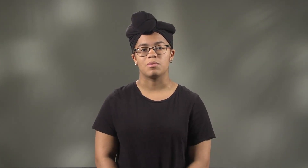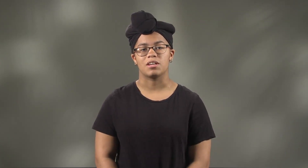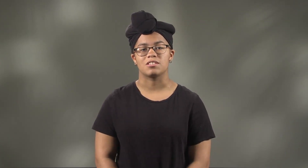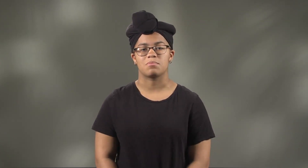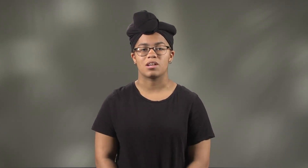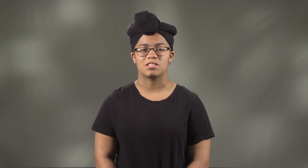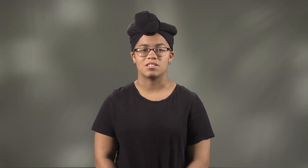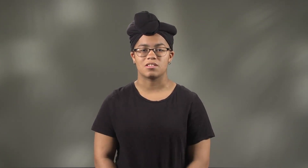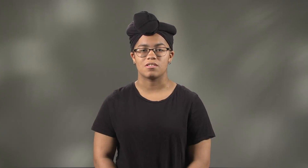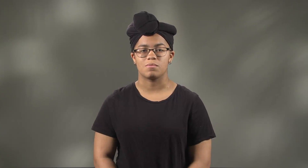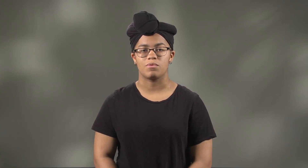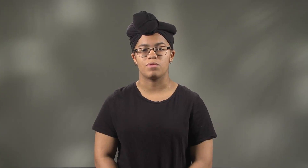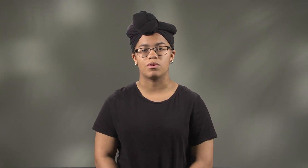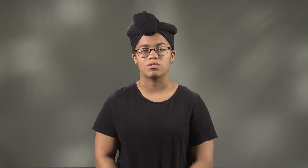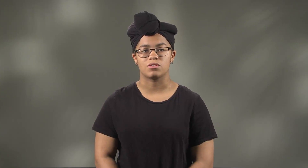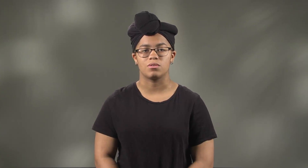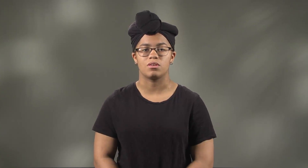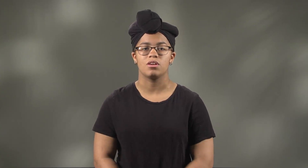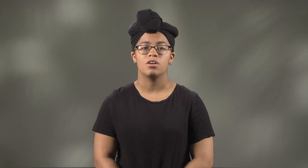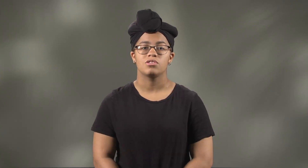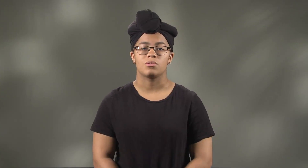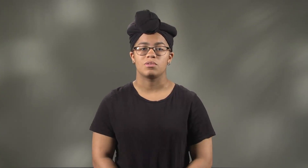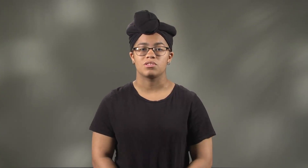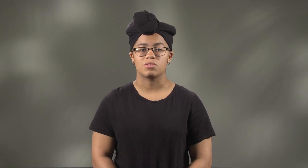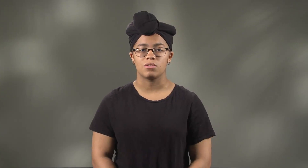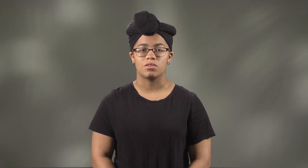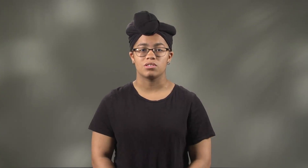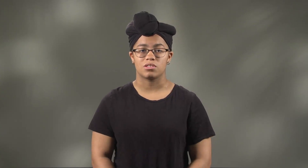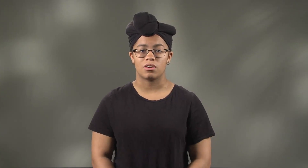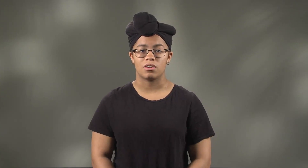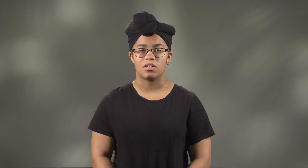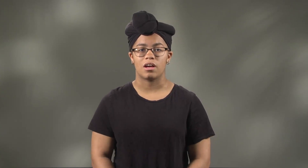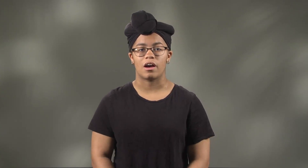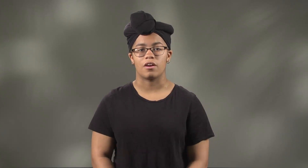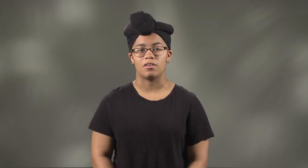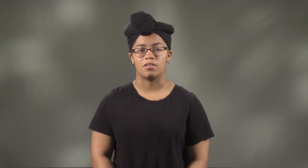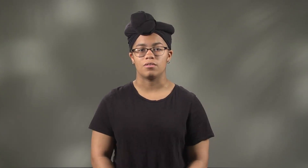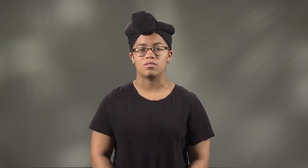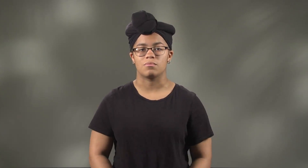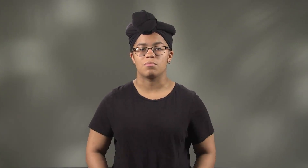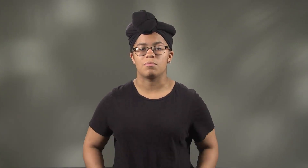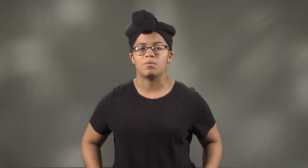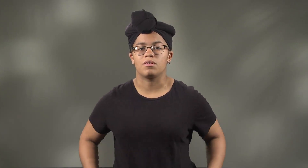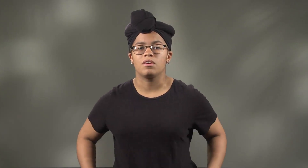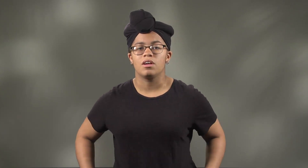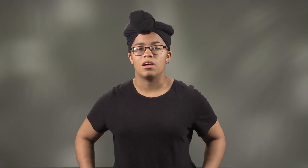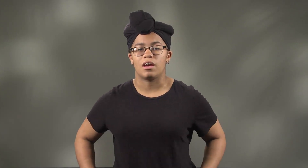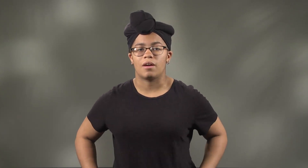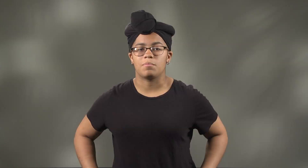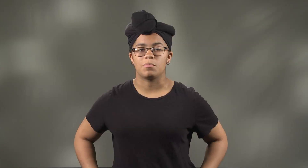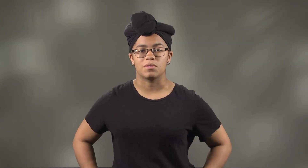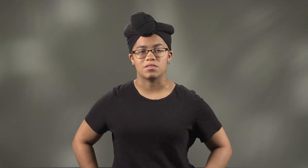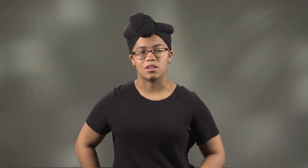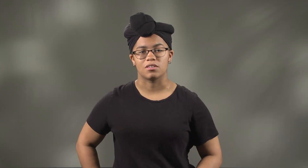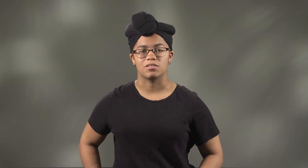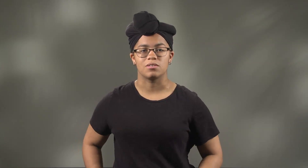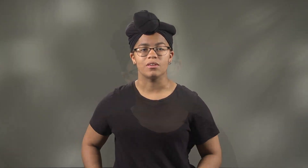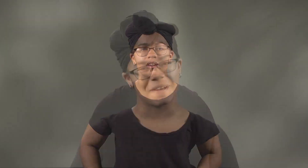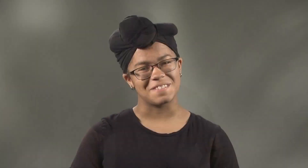because practice starts before school, so when school started, I already knew swim people and I had people to talk to.